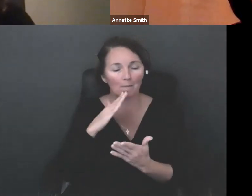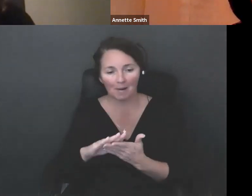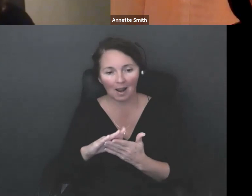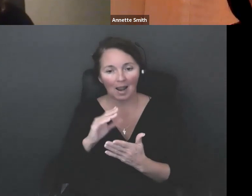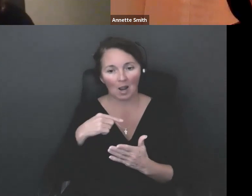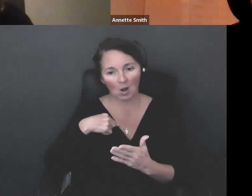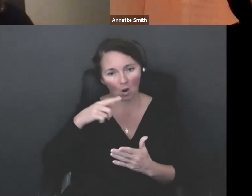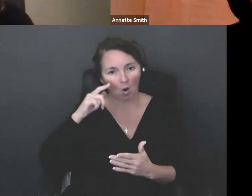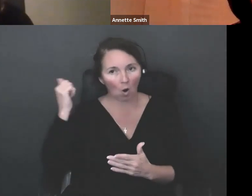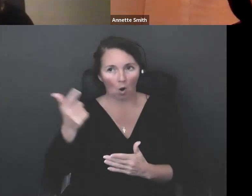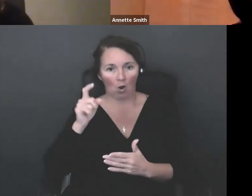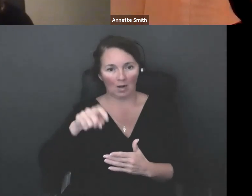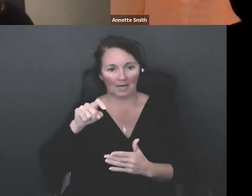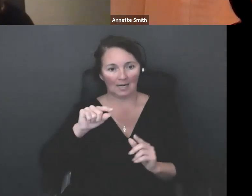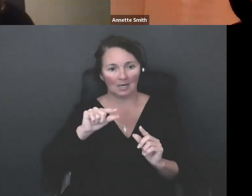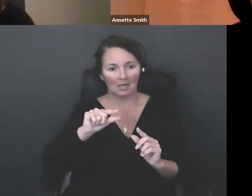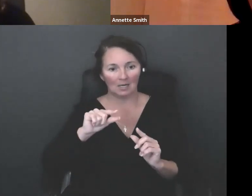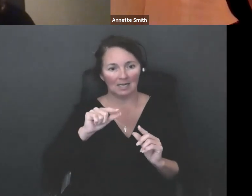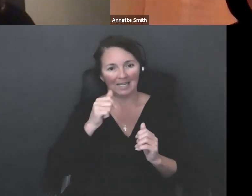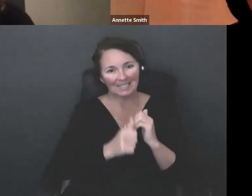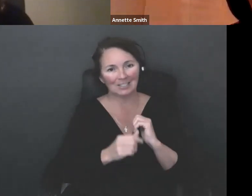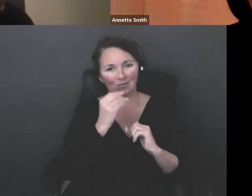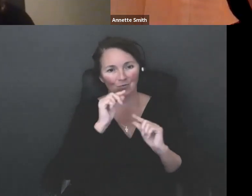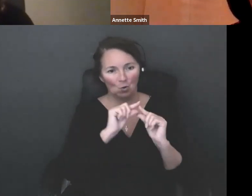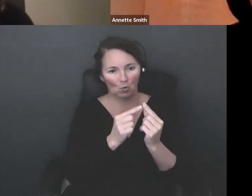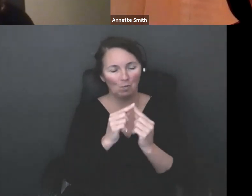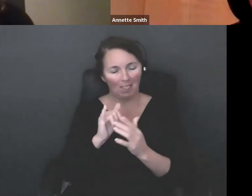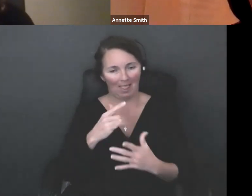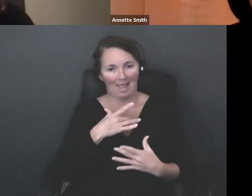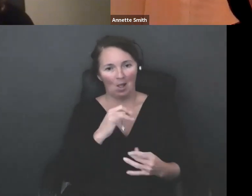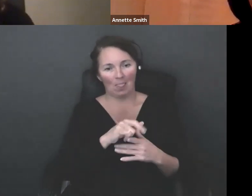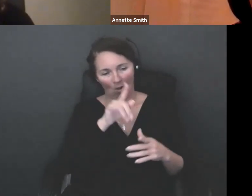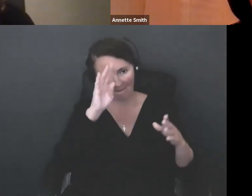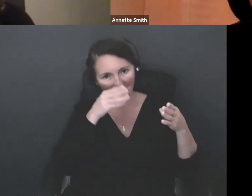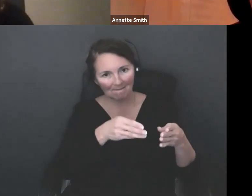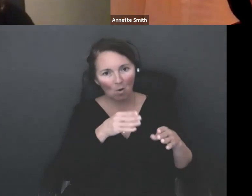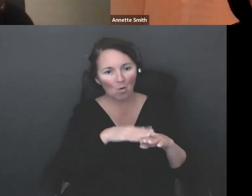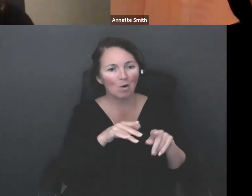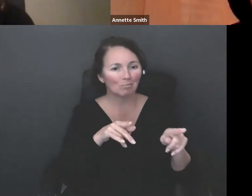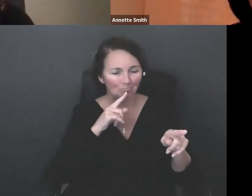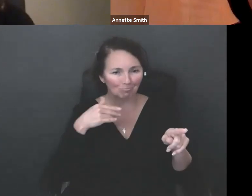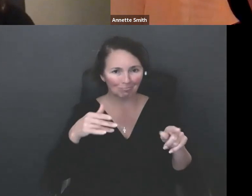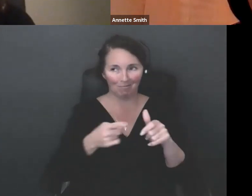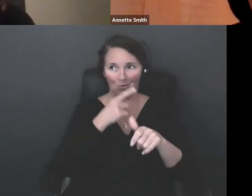for student in nutrition, her first class she mentioned to look at food not good or bad.